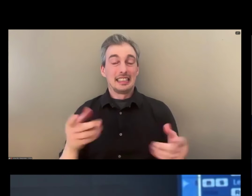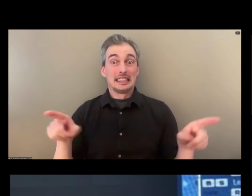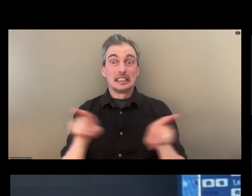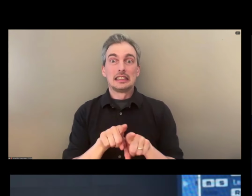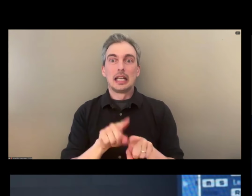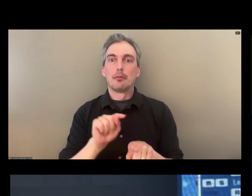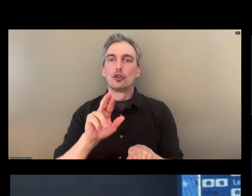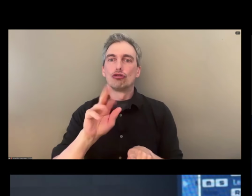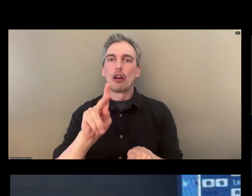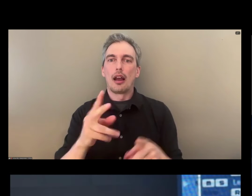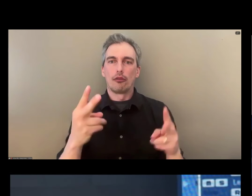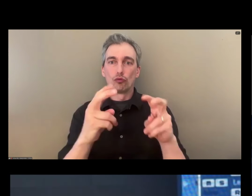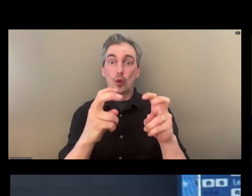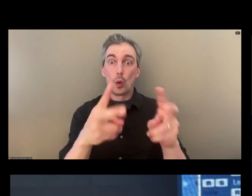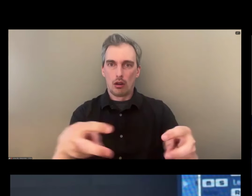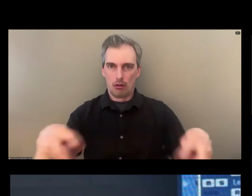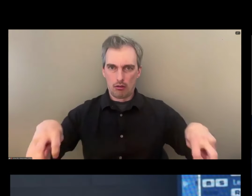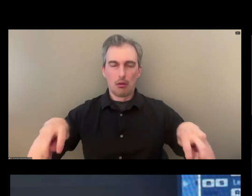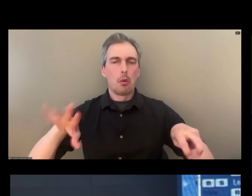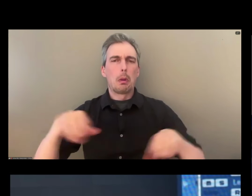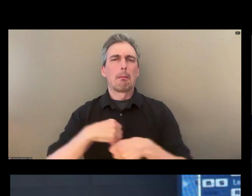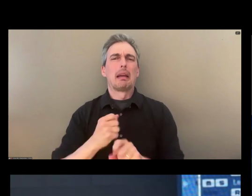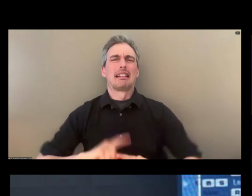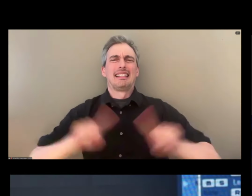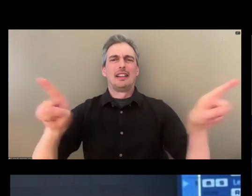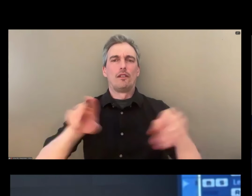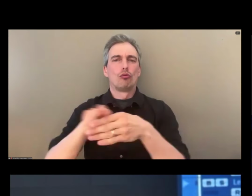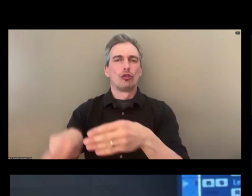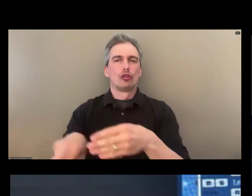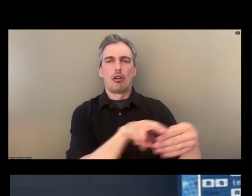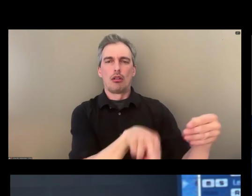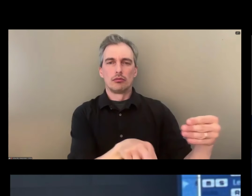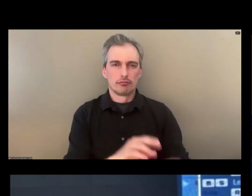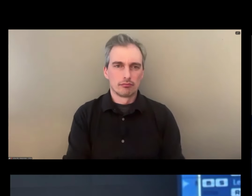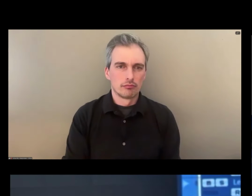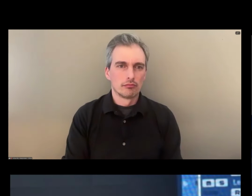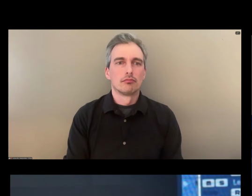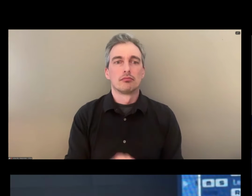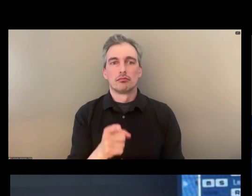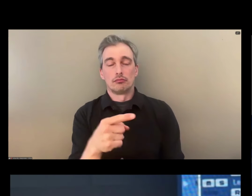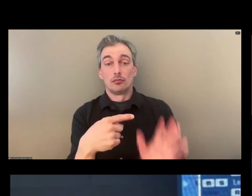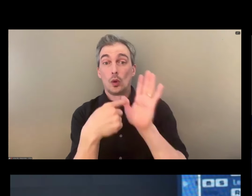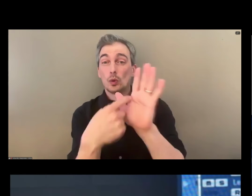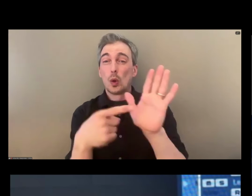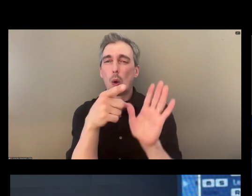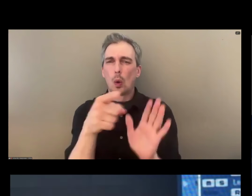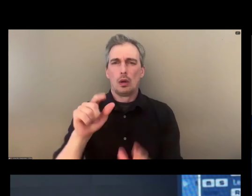Each row shows one audio track, and its waveform, which is a visual representation of sound.